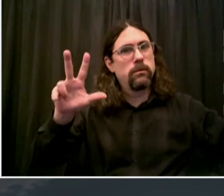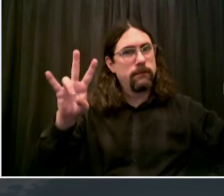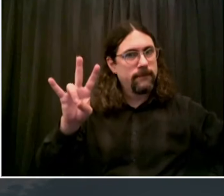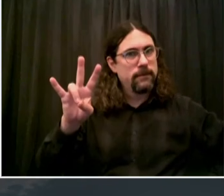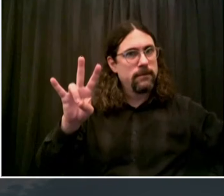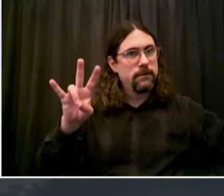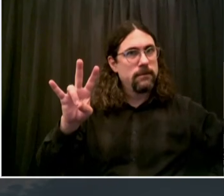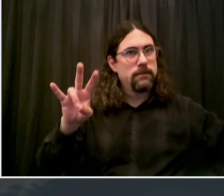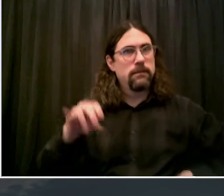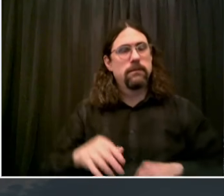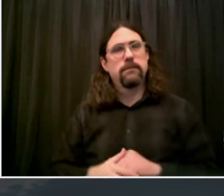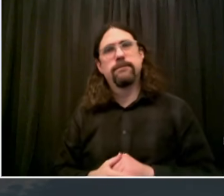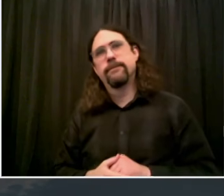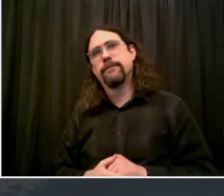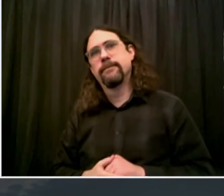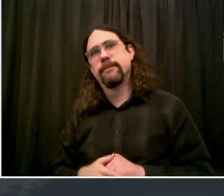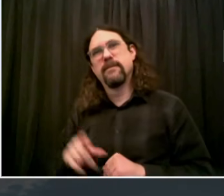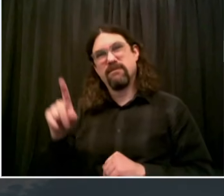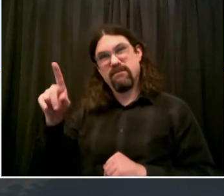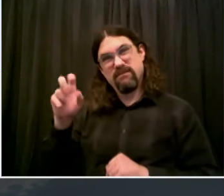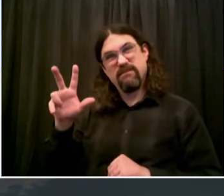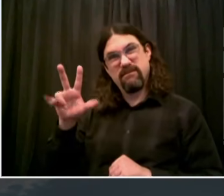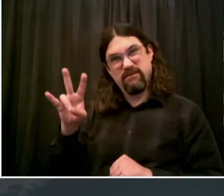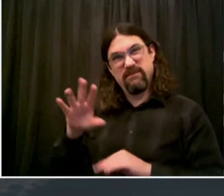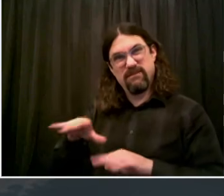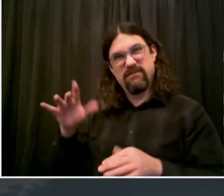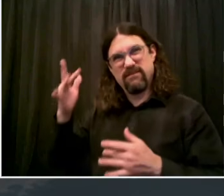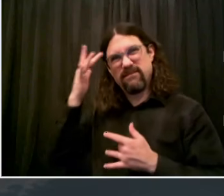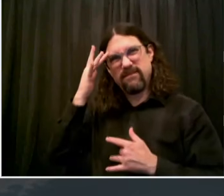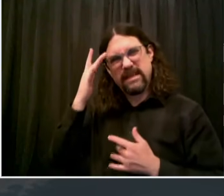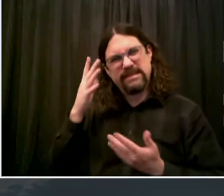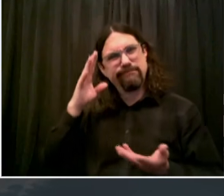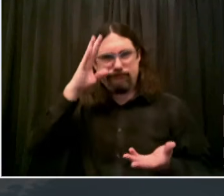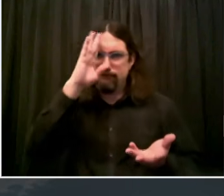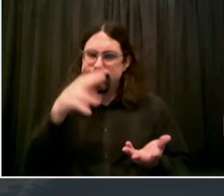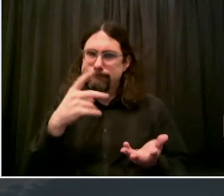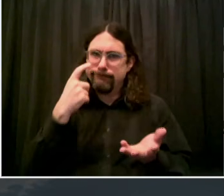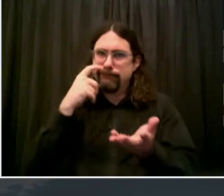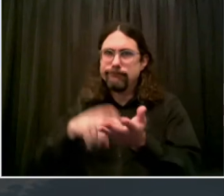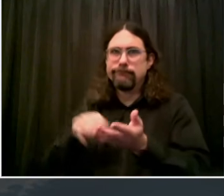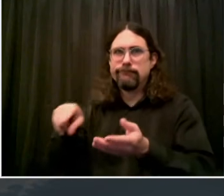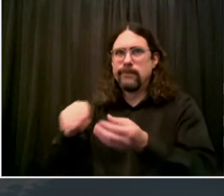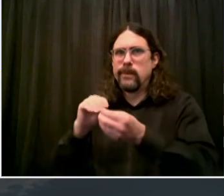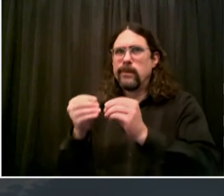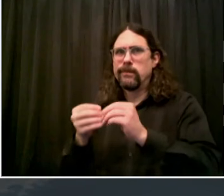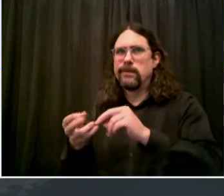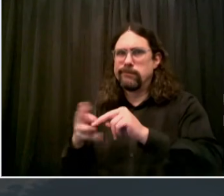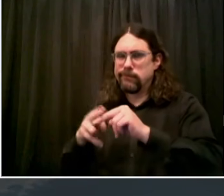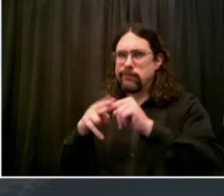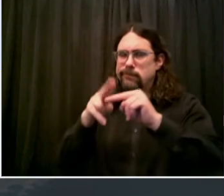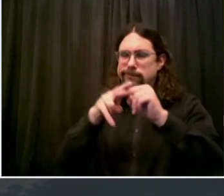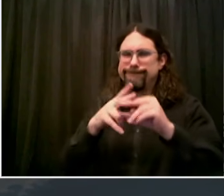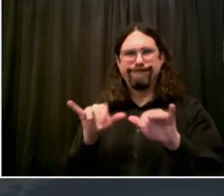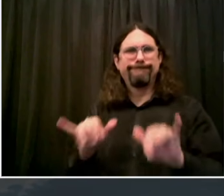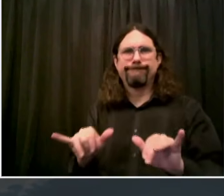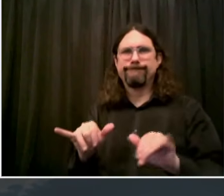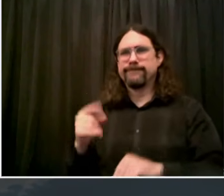POSITIVE TEST FOR COVID-19 OR ANTIBODY IS DETECTED. WE LOST A CHILD